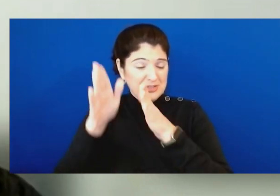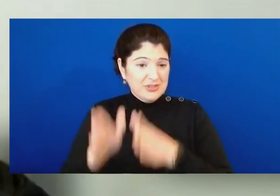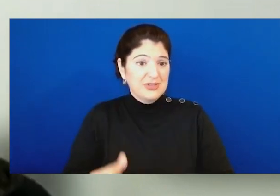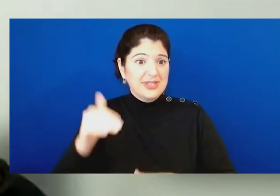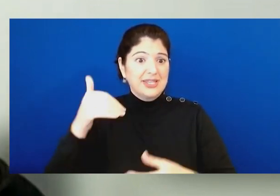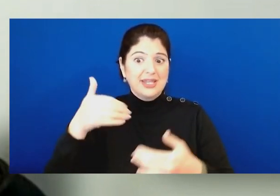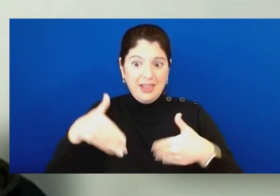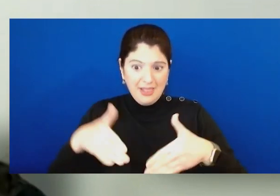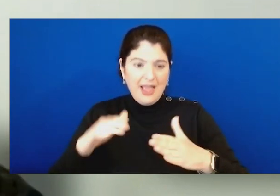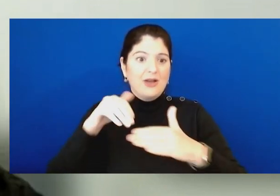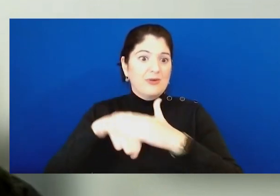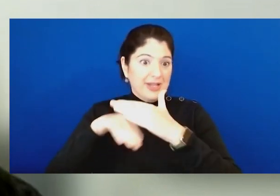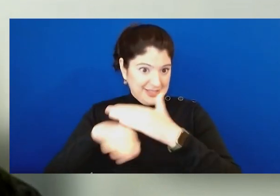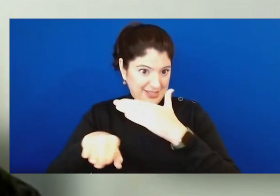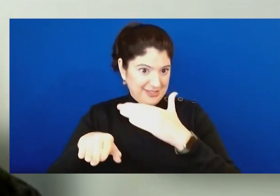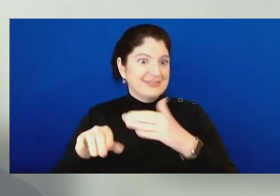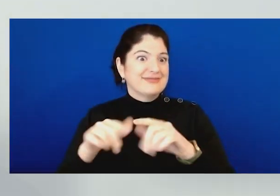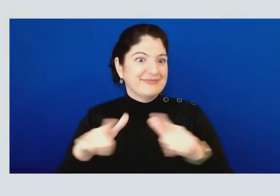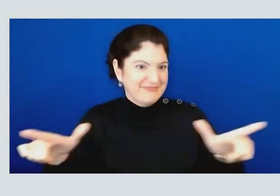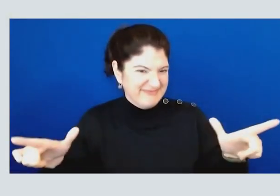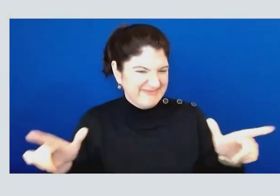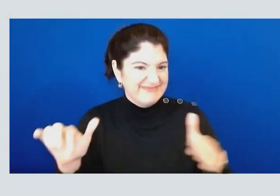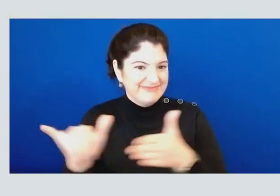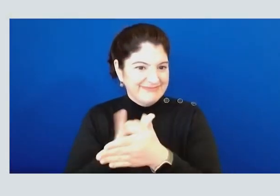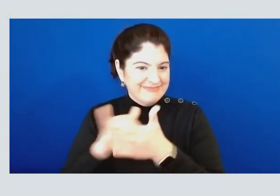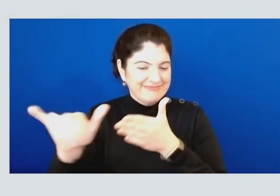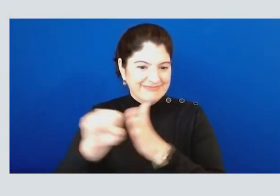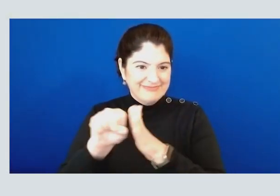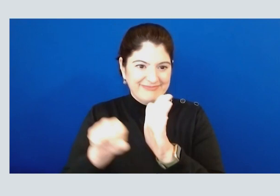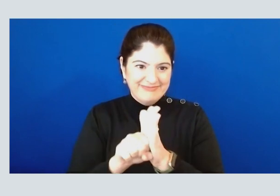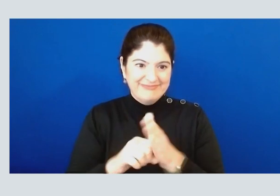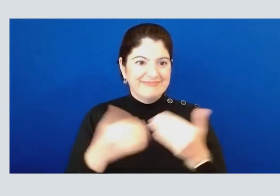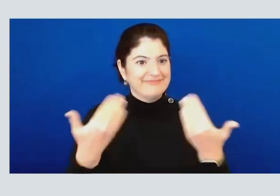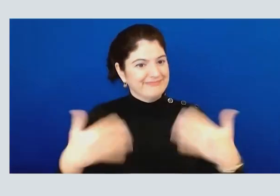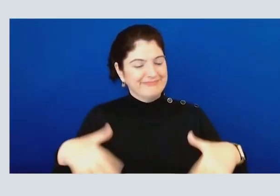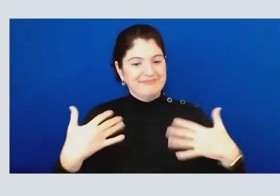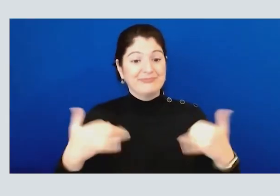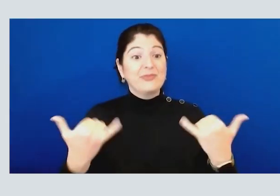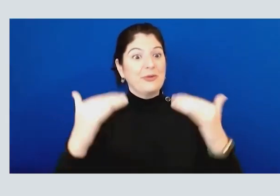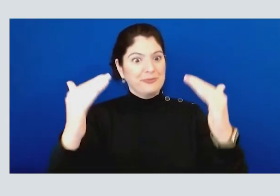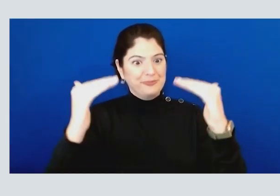Now, let's get started with our plan for today. During this hour together, we will start